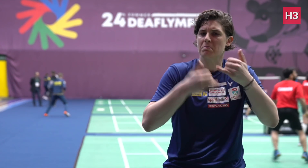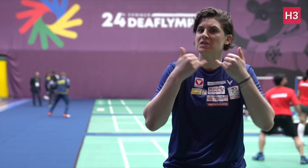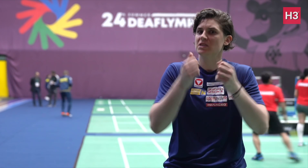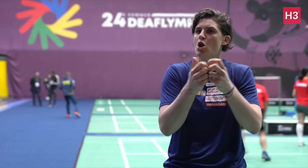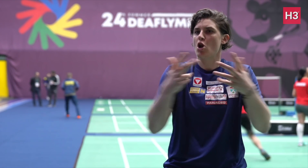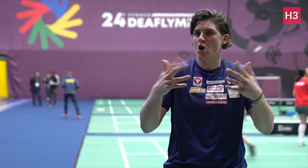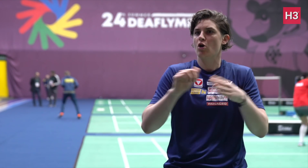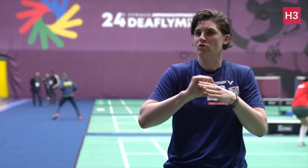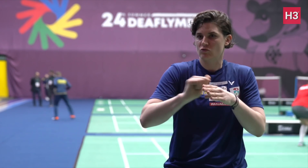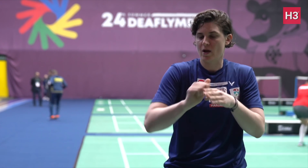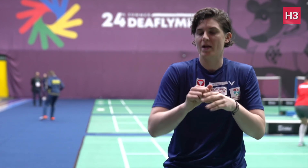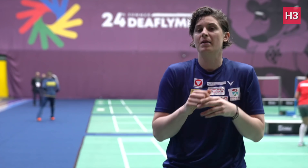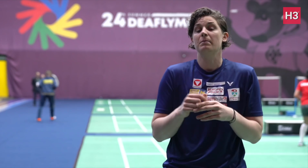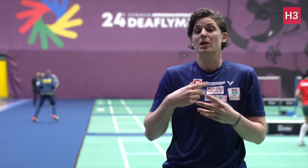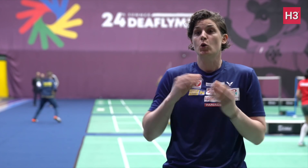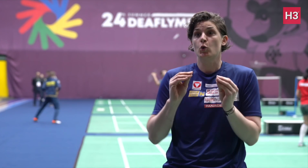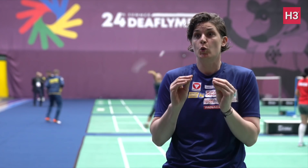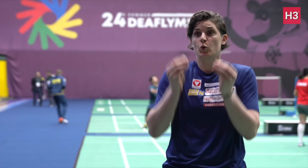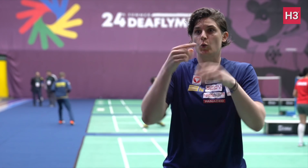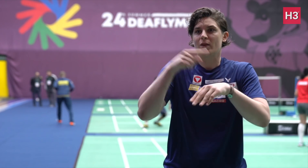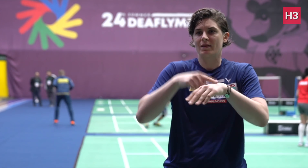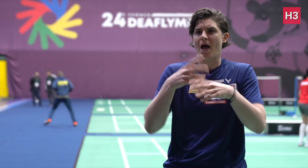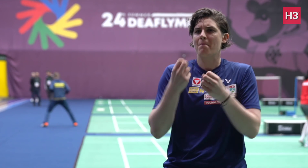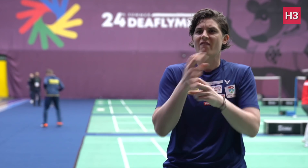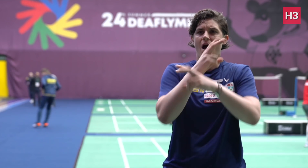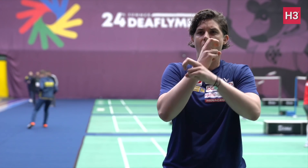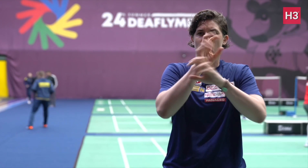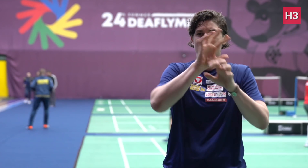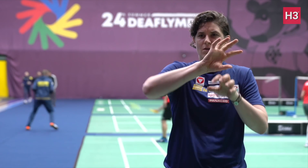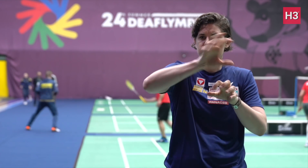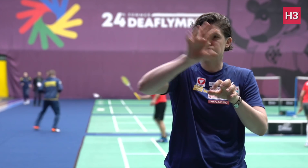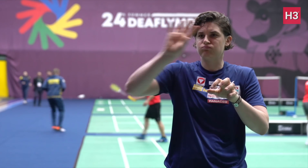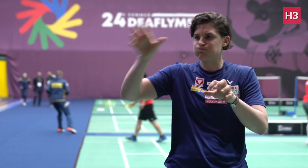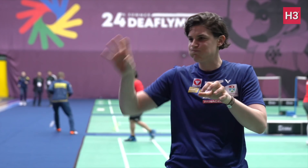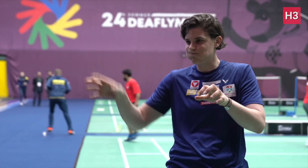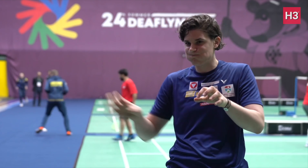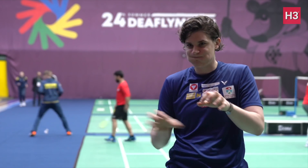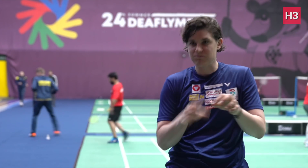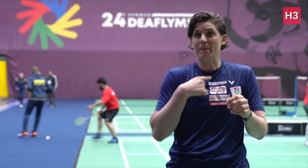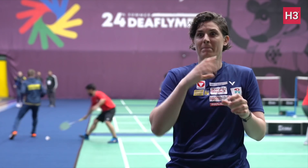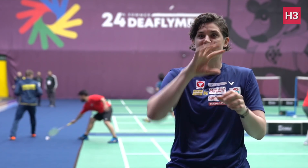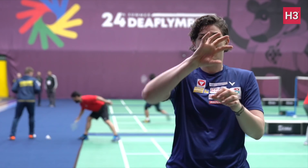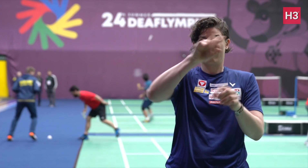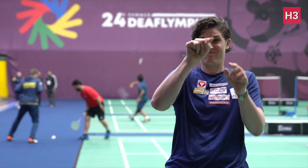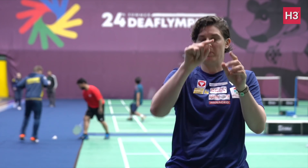At first, I played just for fun, and I had a lot to learn.